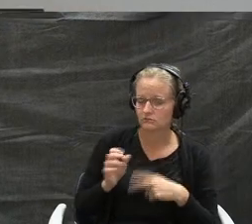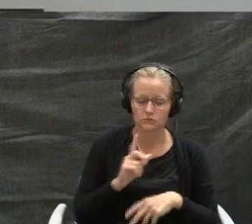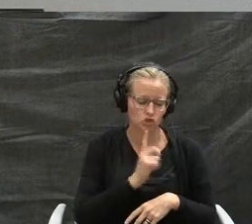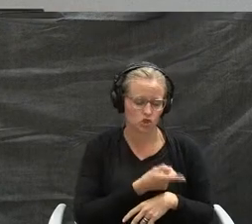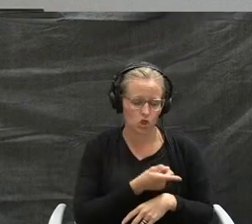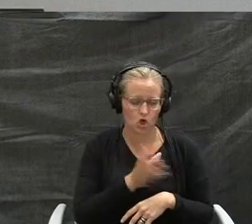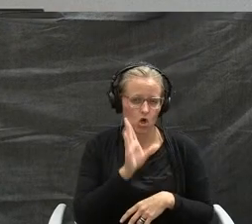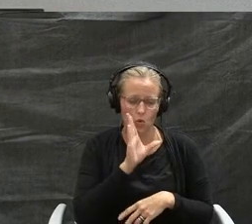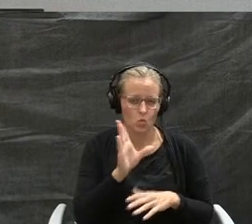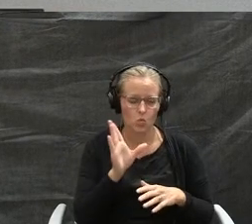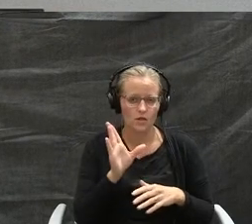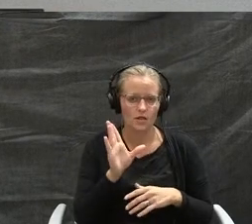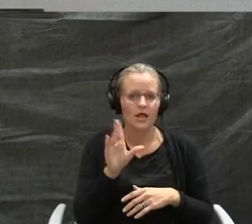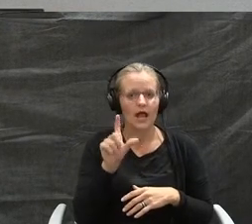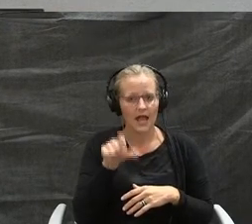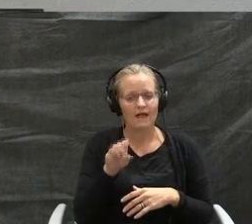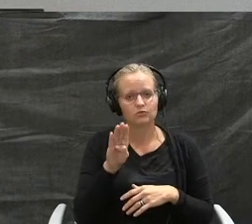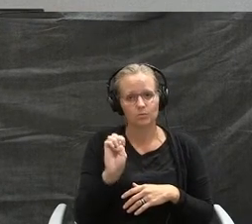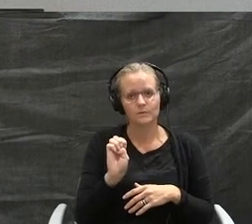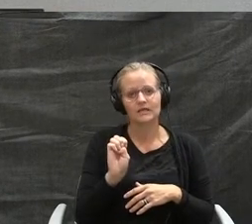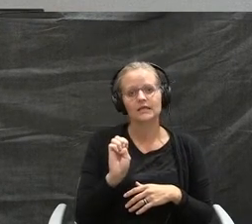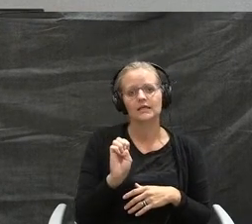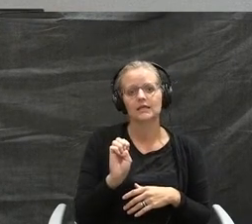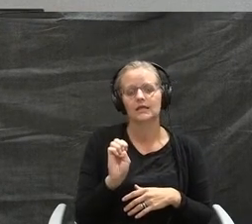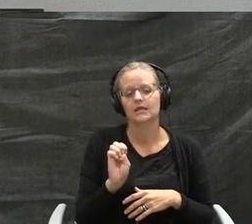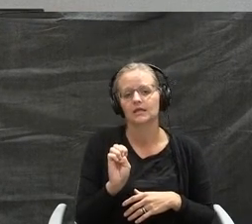Dietary limits OK, thank you.